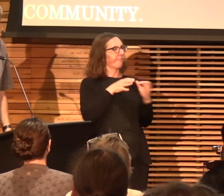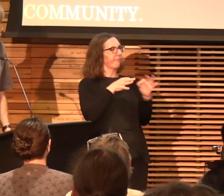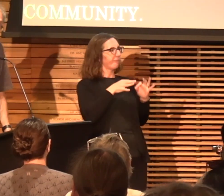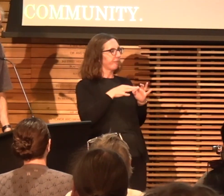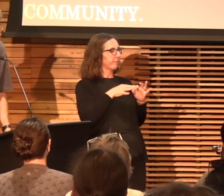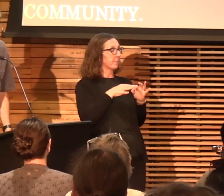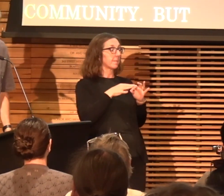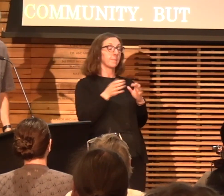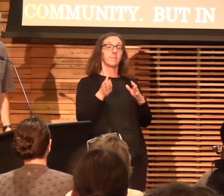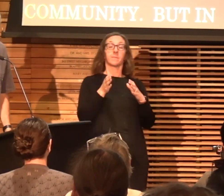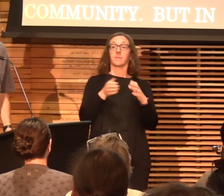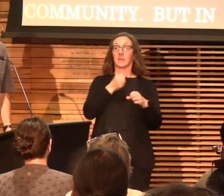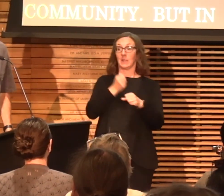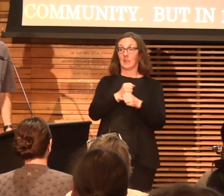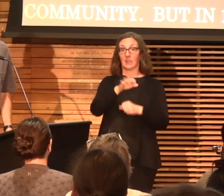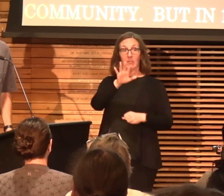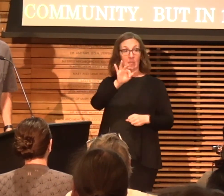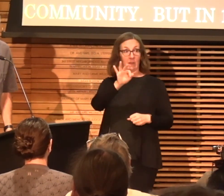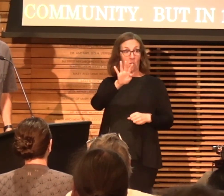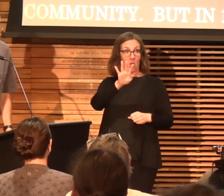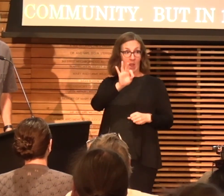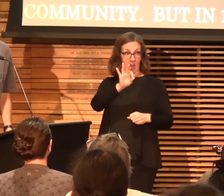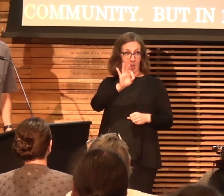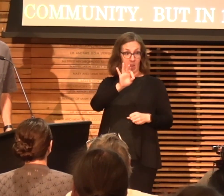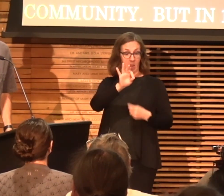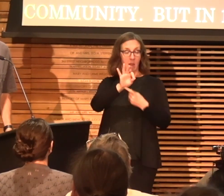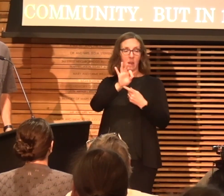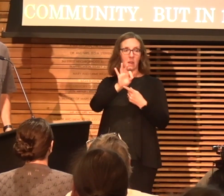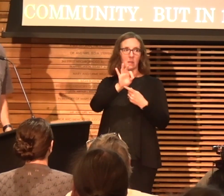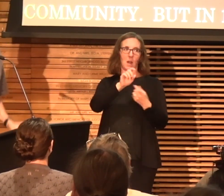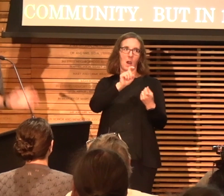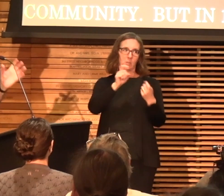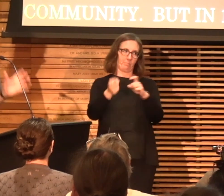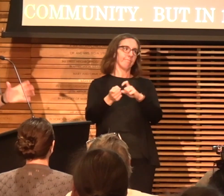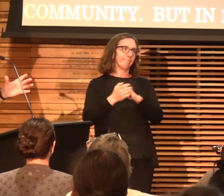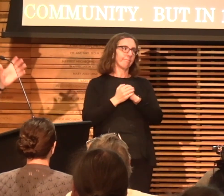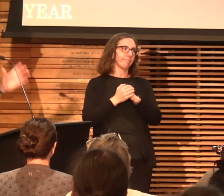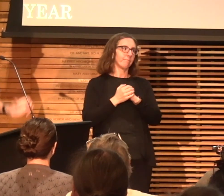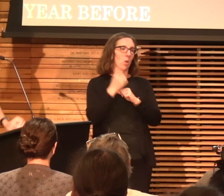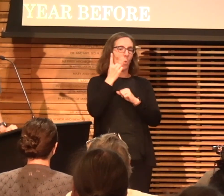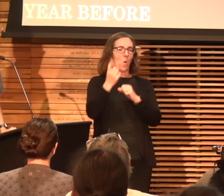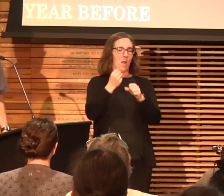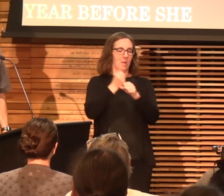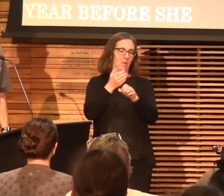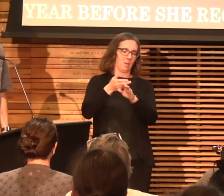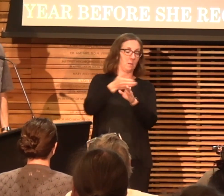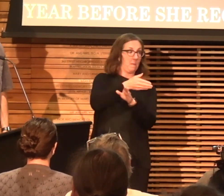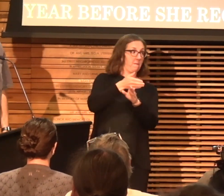But in 1949, things have changed. A year before she receives the invitation,